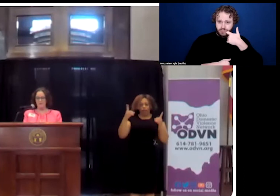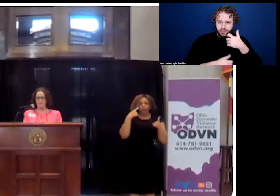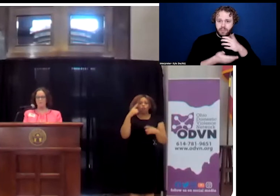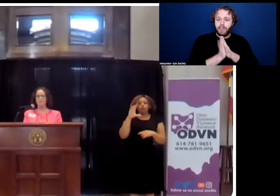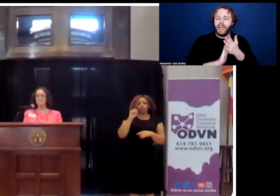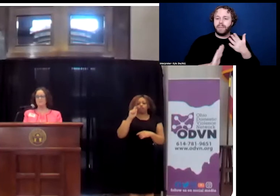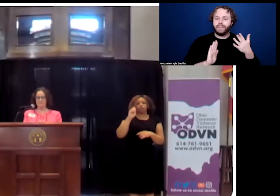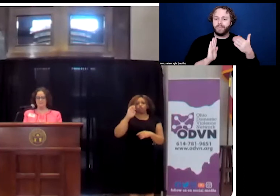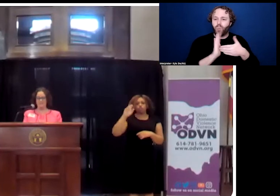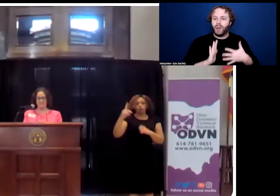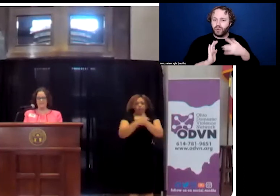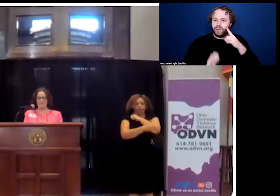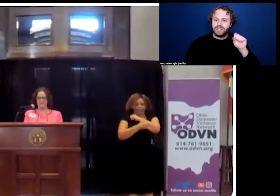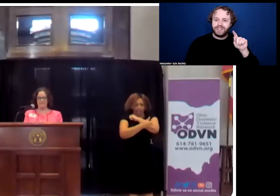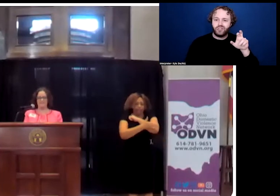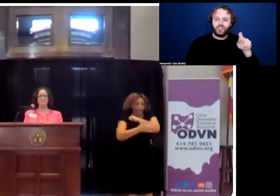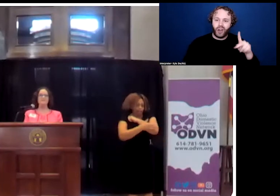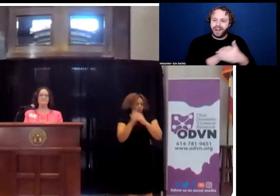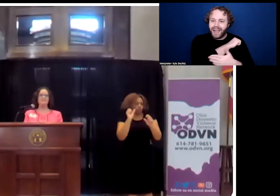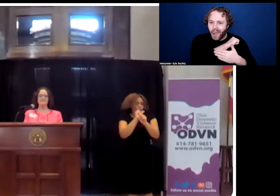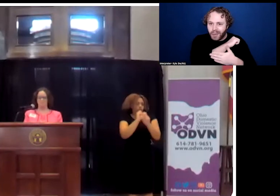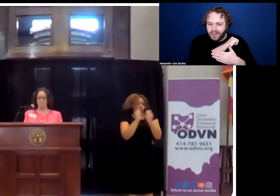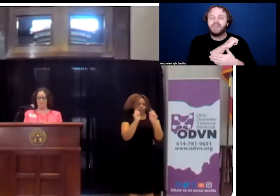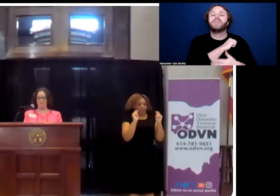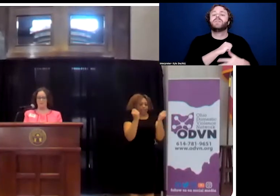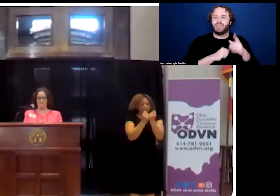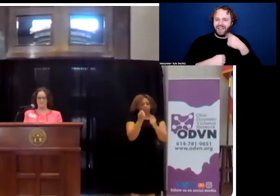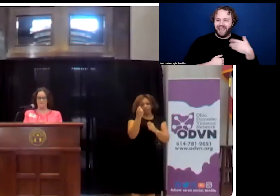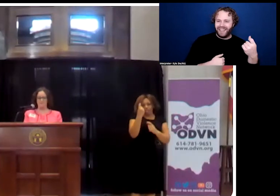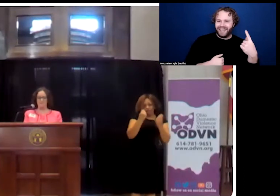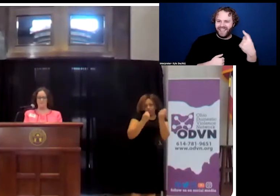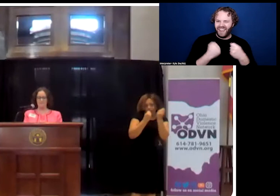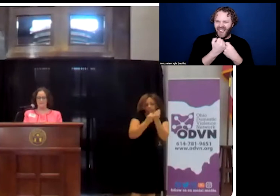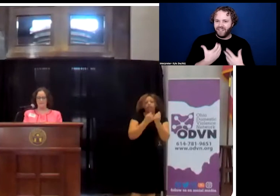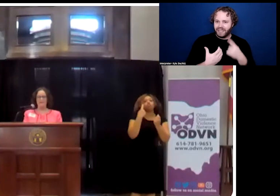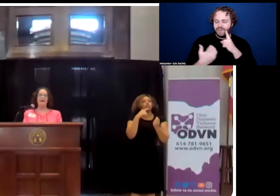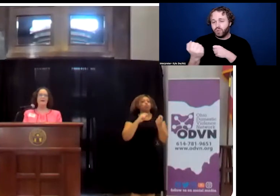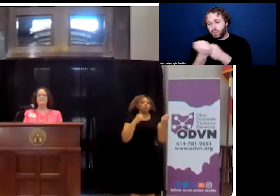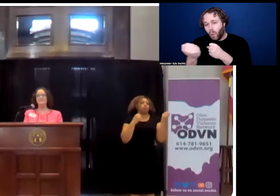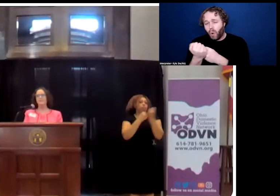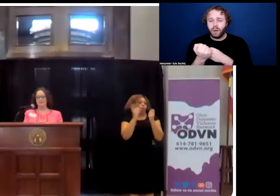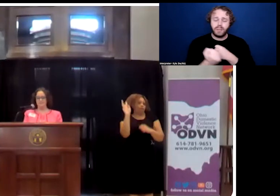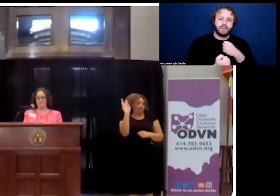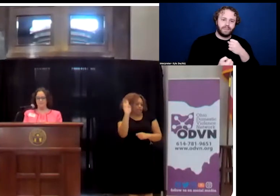where she works with a team of 11 advocates to assist and support crime victims. I got to know Kim